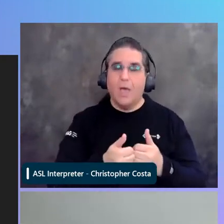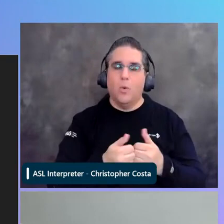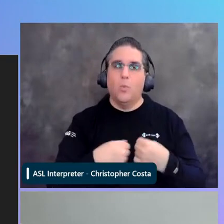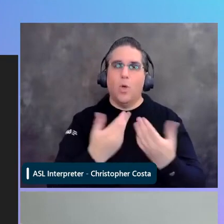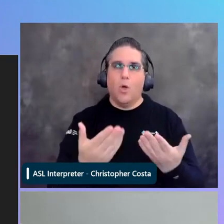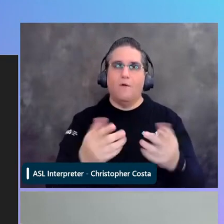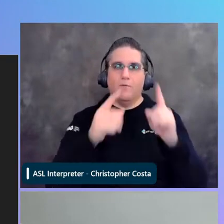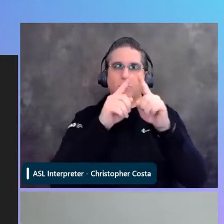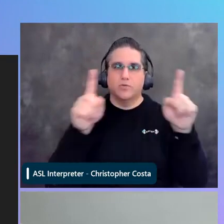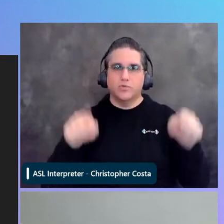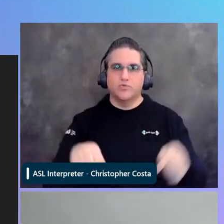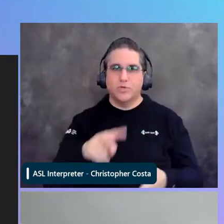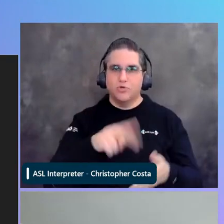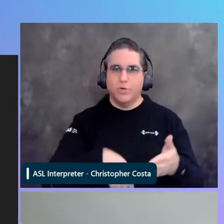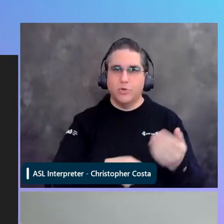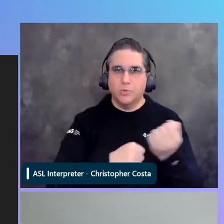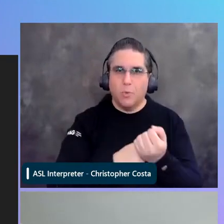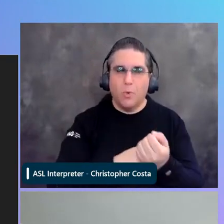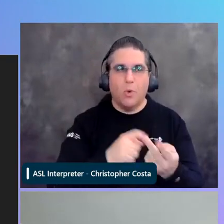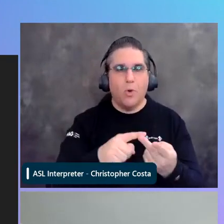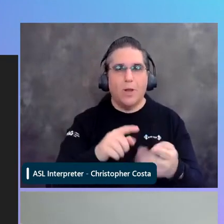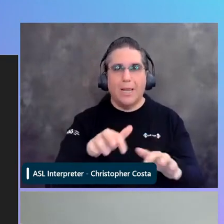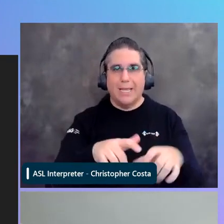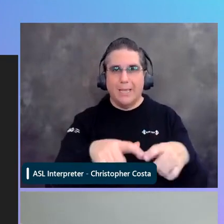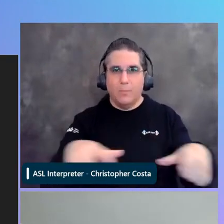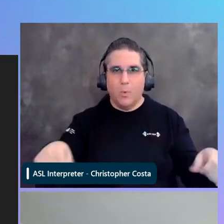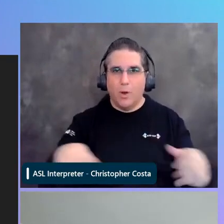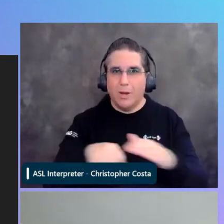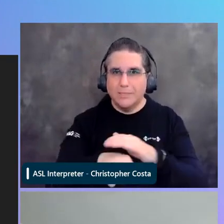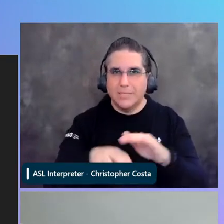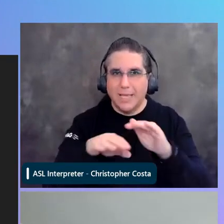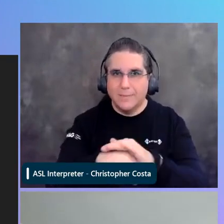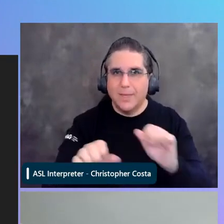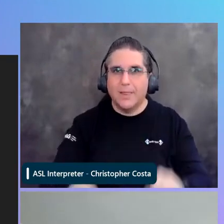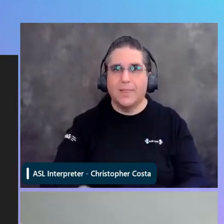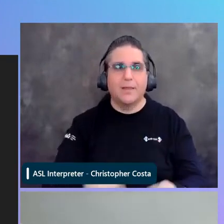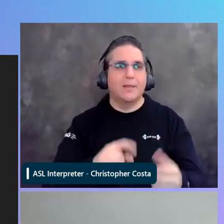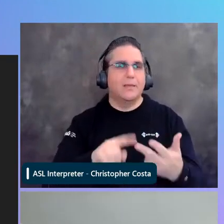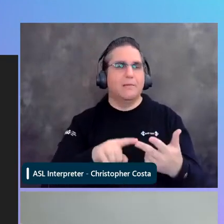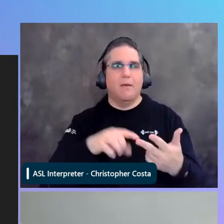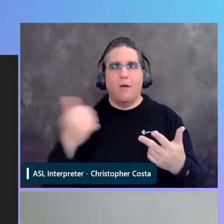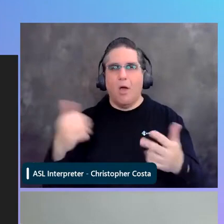reader support, keyboard accessibility, and other